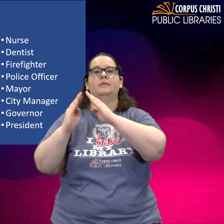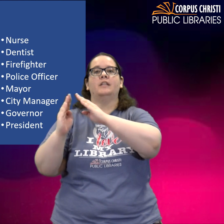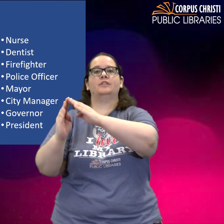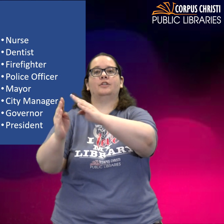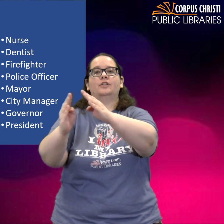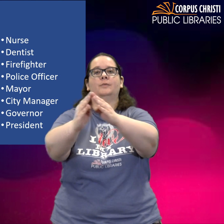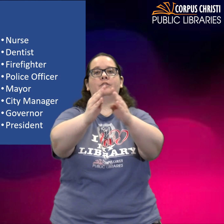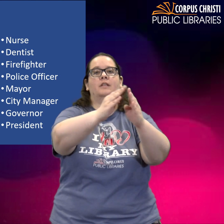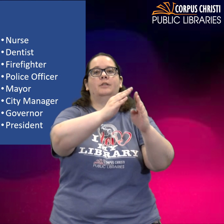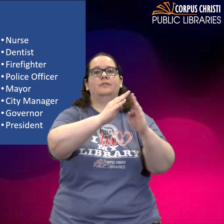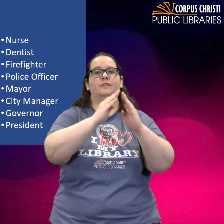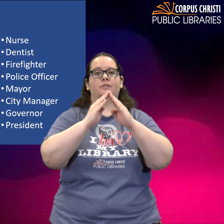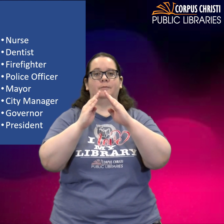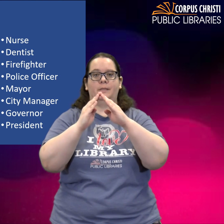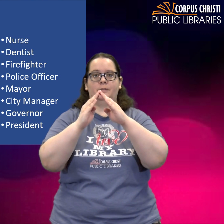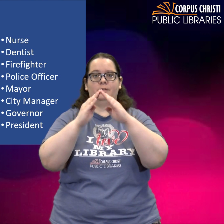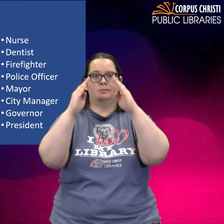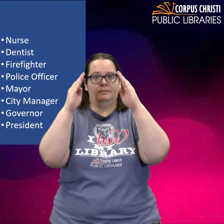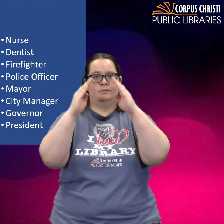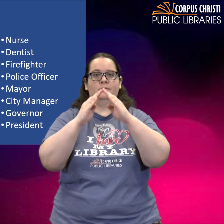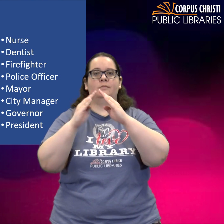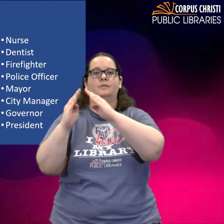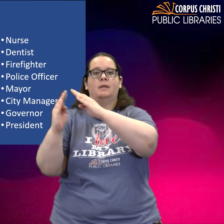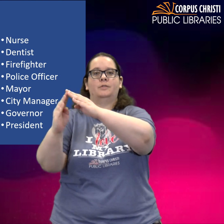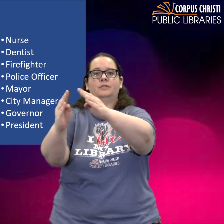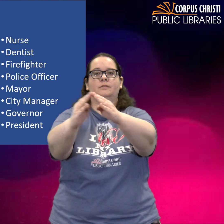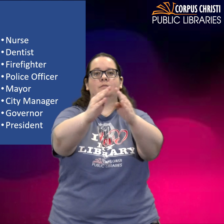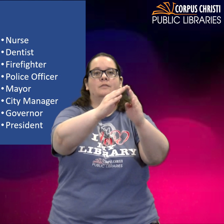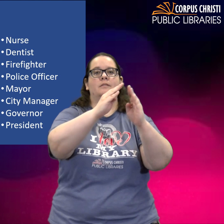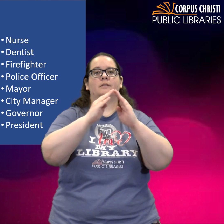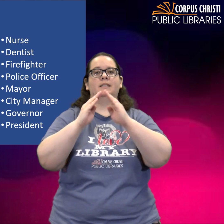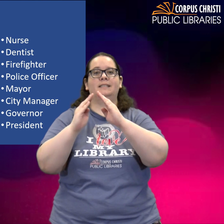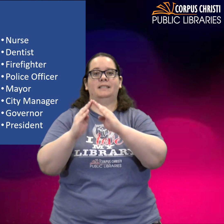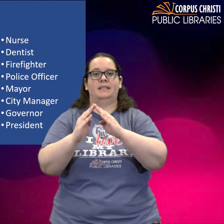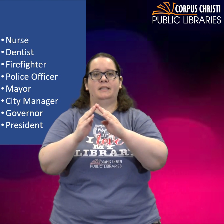that circular motion that we do for a group of people?--use that motion. City.